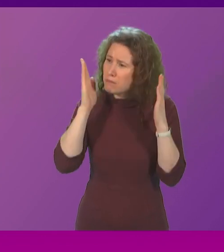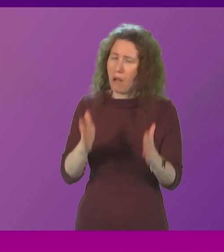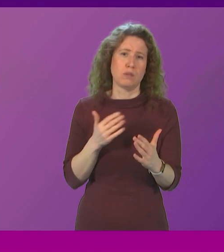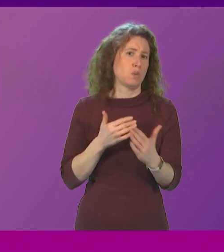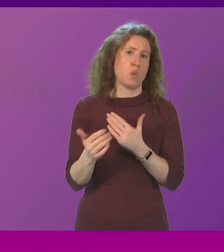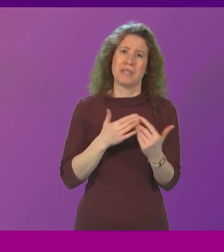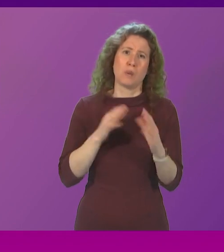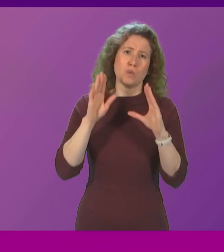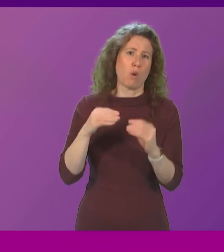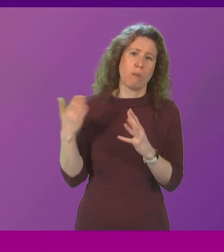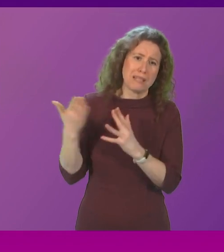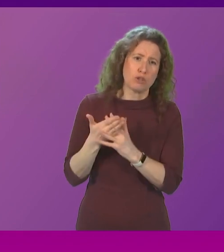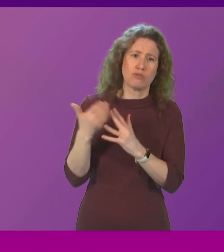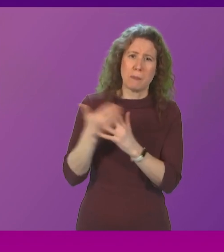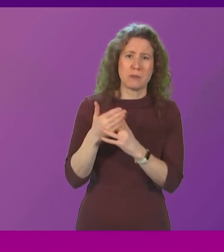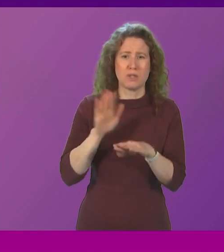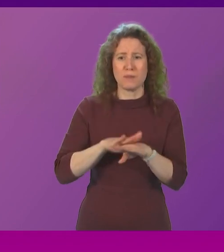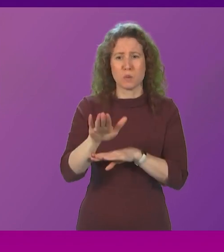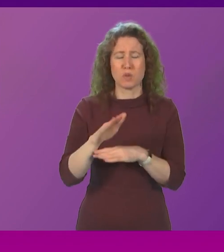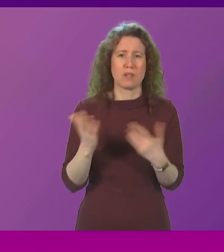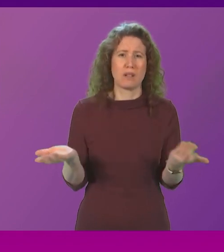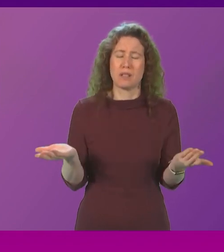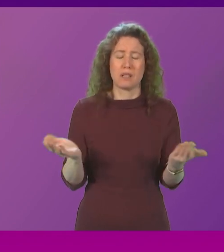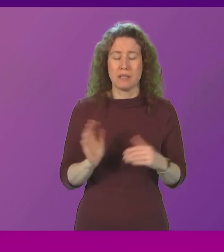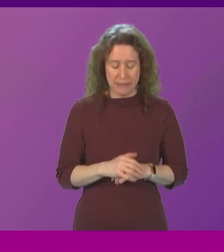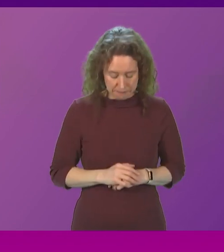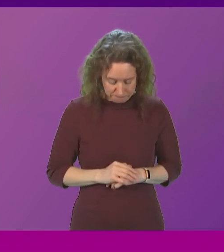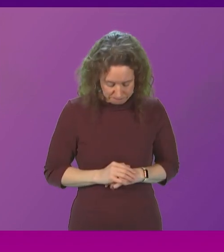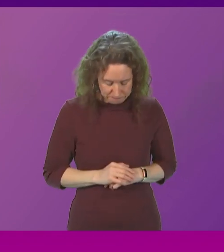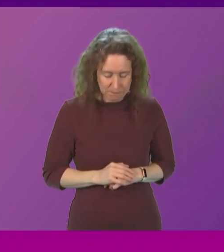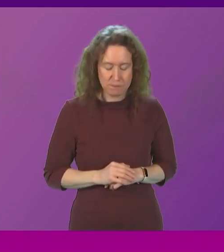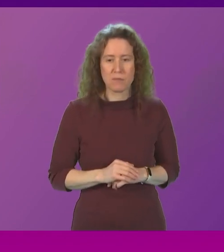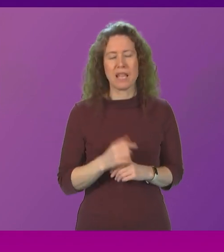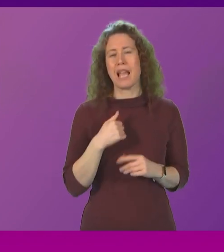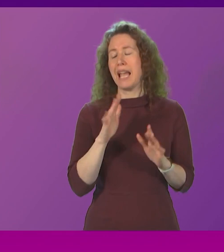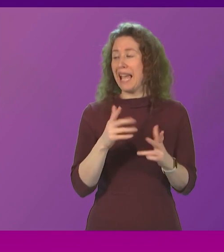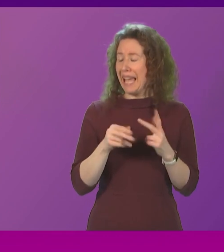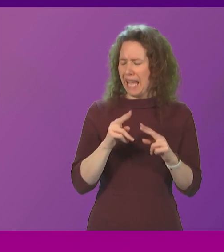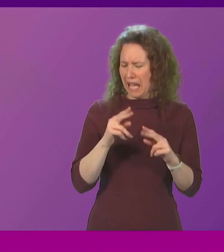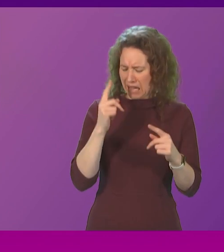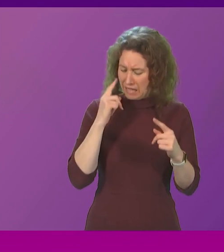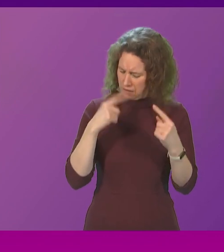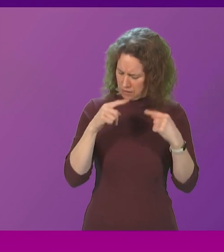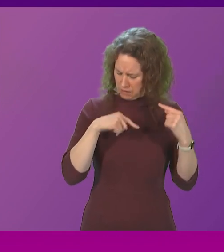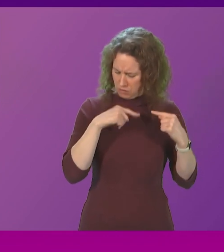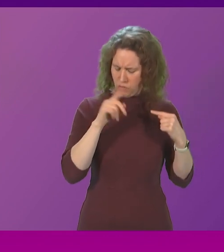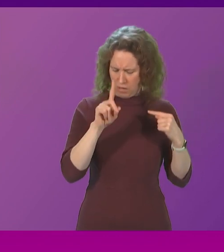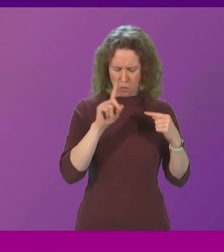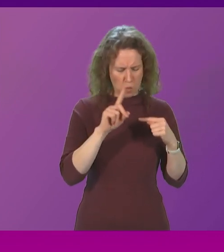to prevent this from happening in the future. If I remember correctly, because it was some time ago, the First Minister was trying to